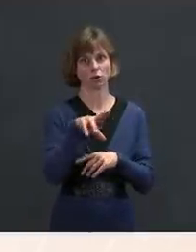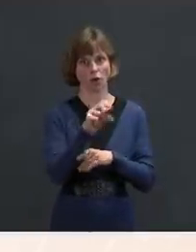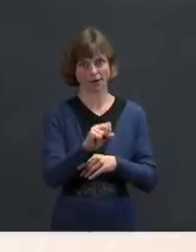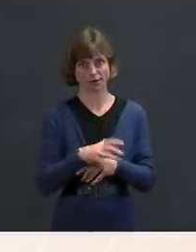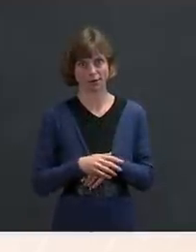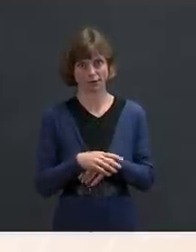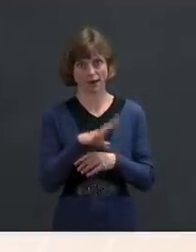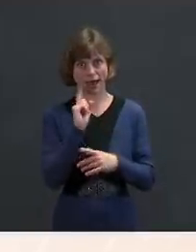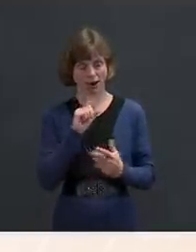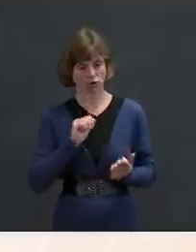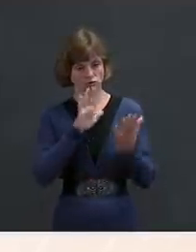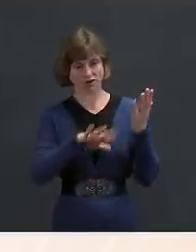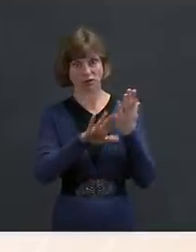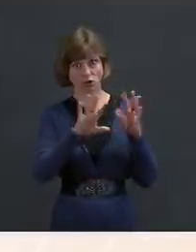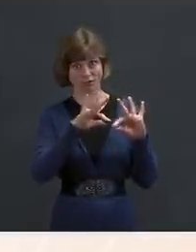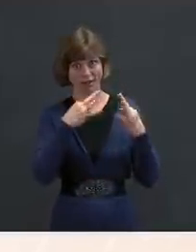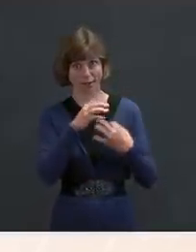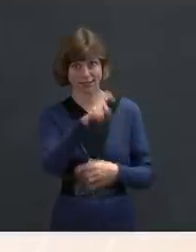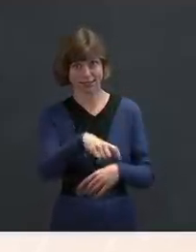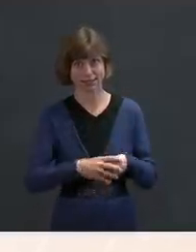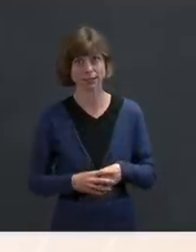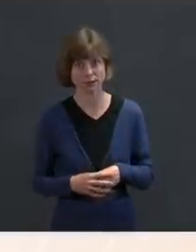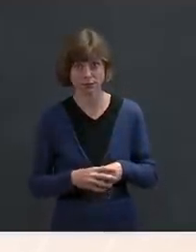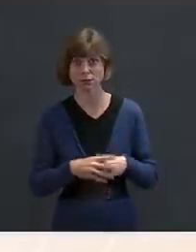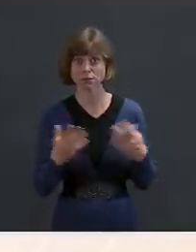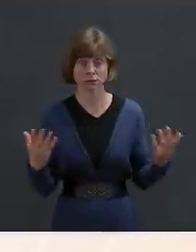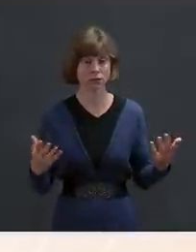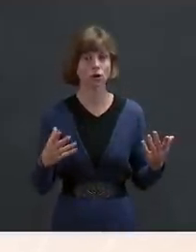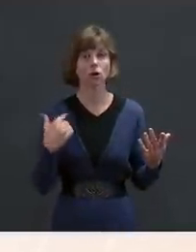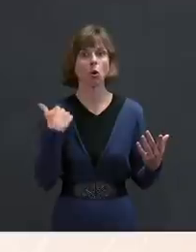So we are acting as restoratively as possible.